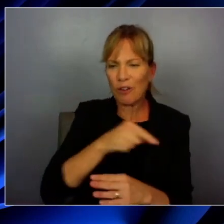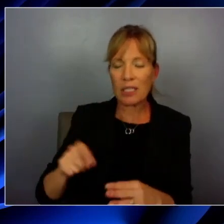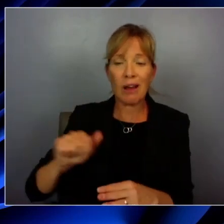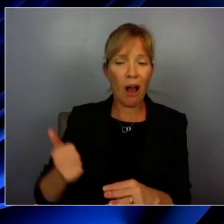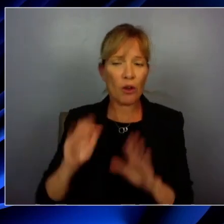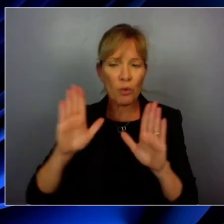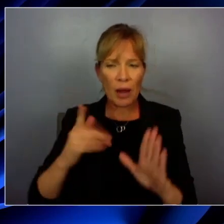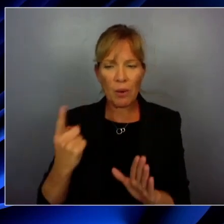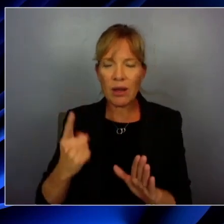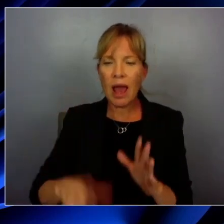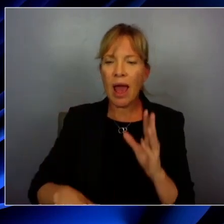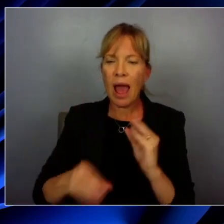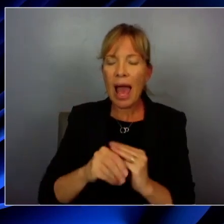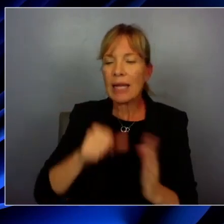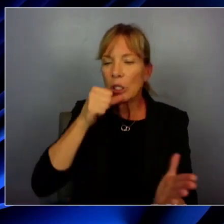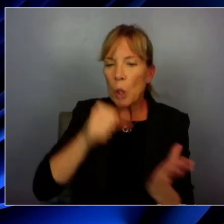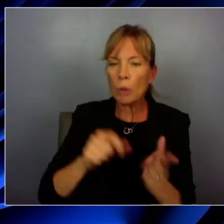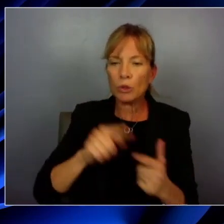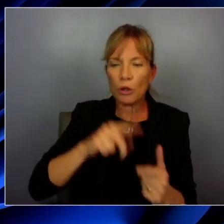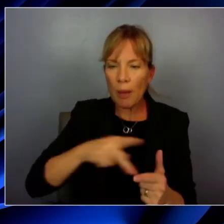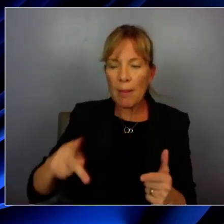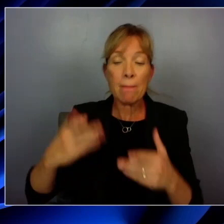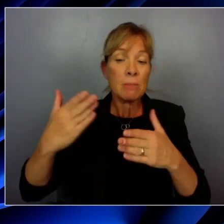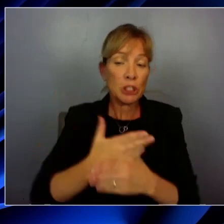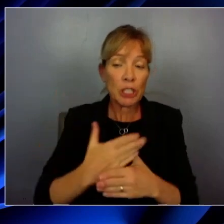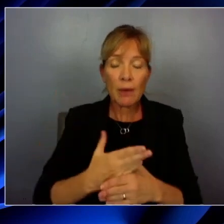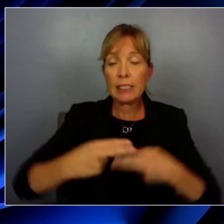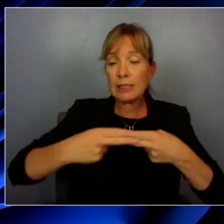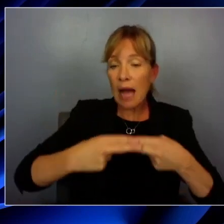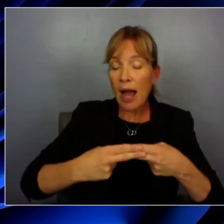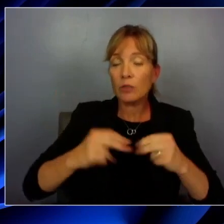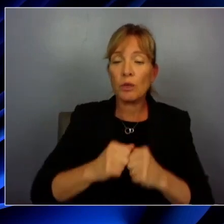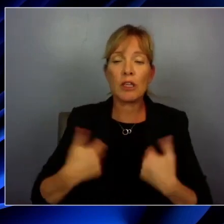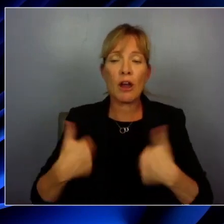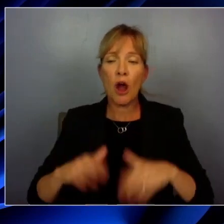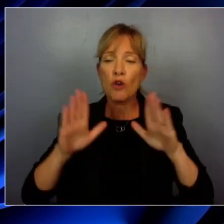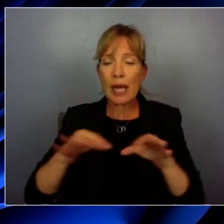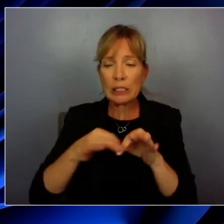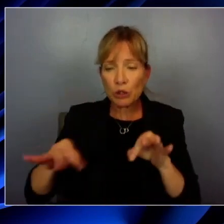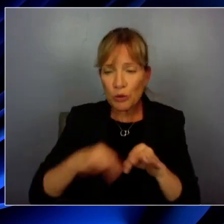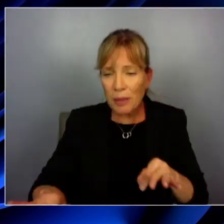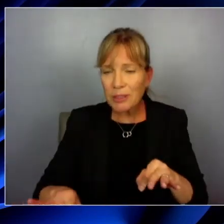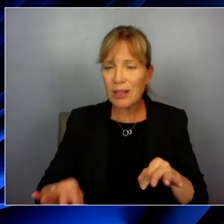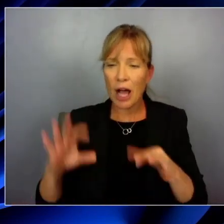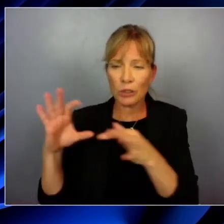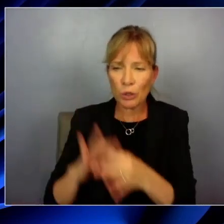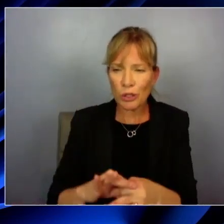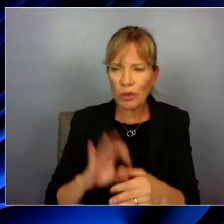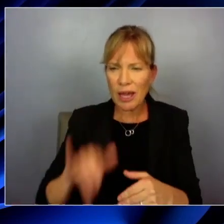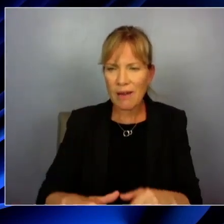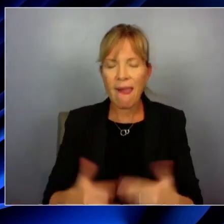notes to PowerPoint. You know, sharing slides with great script associated with them that natural experience of you almost kind of